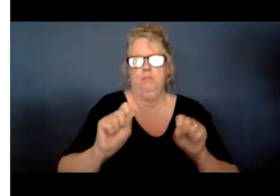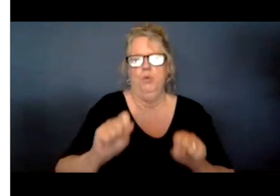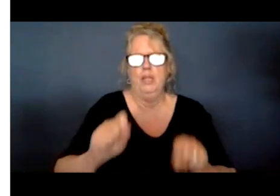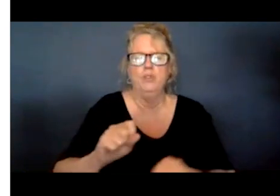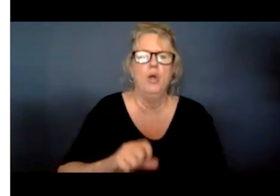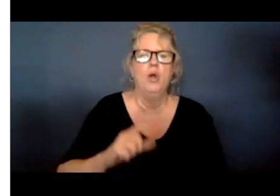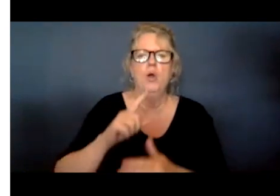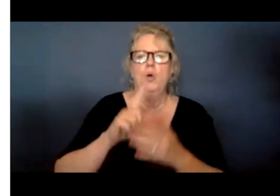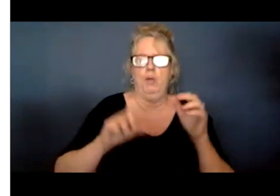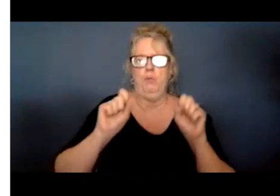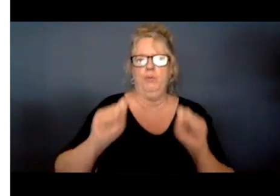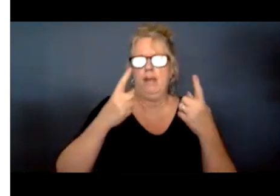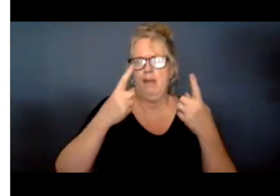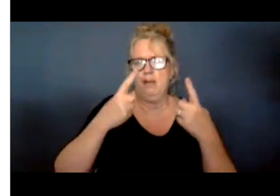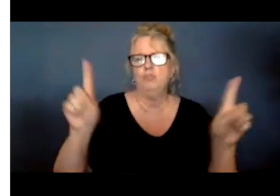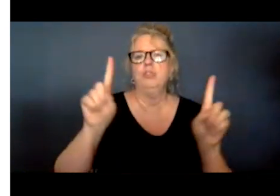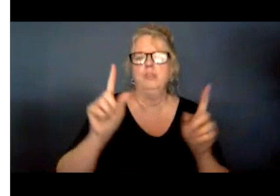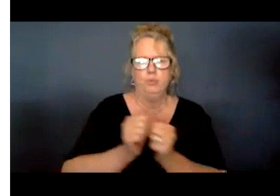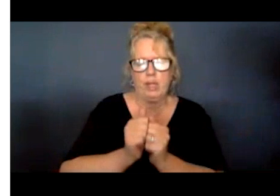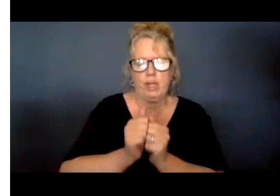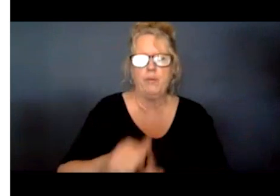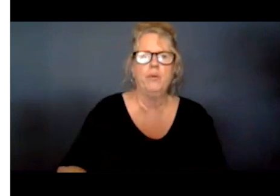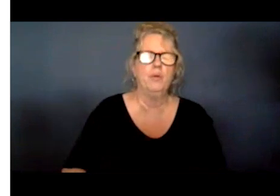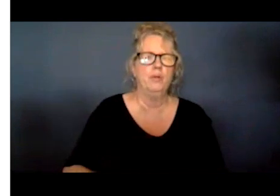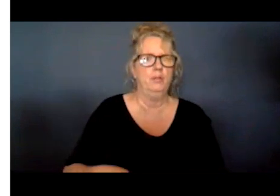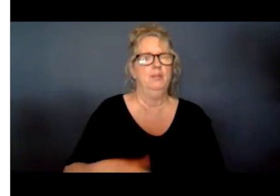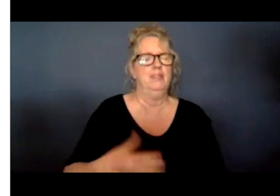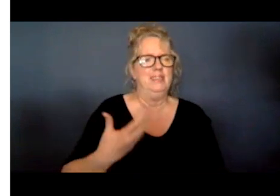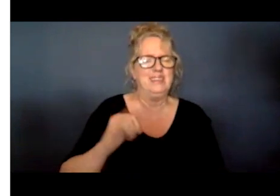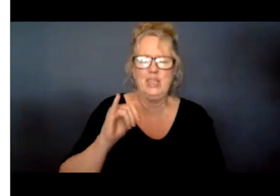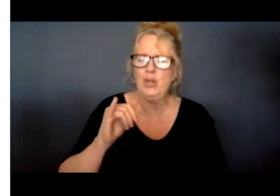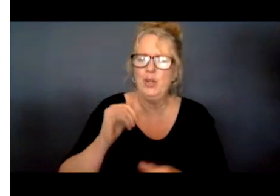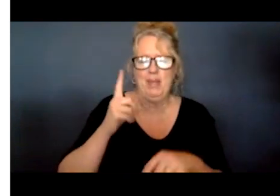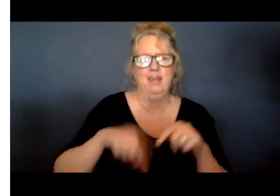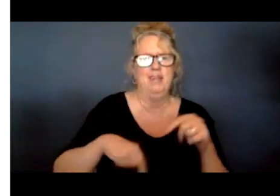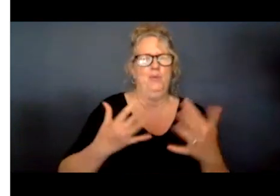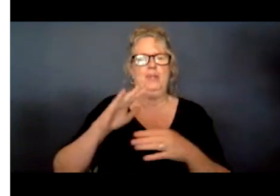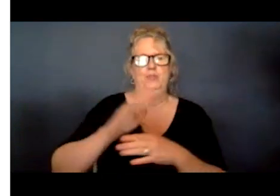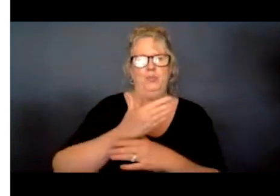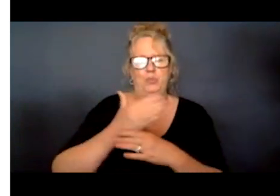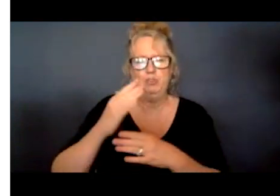we can achieve together. It’s still early days, but I can’t wait to share some success stories